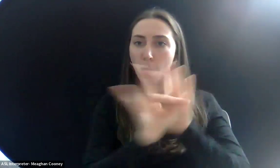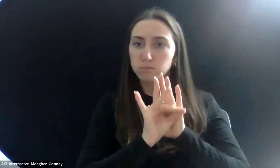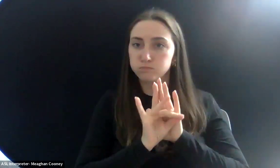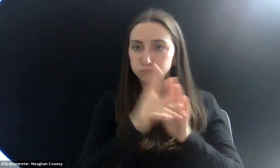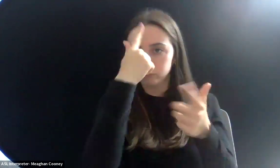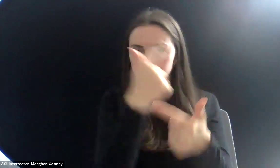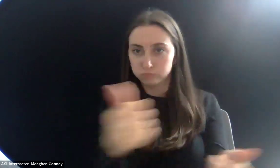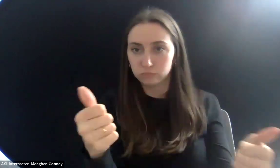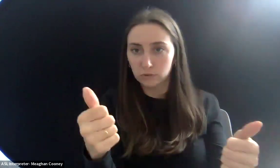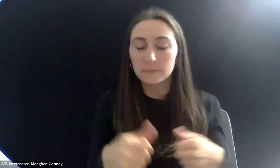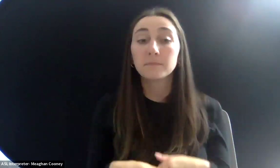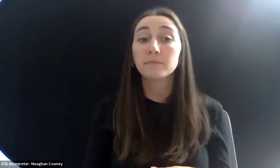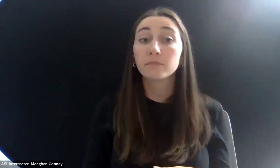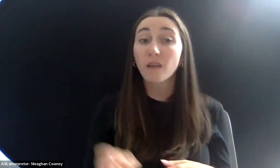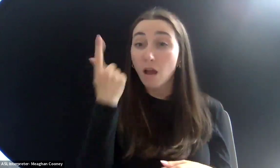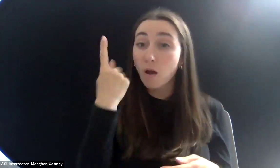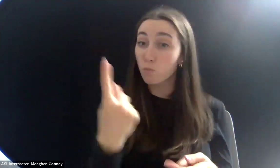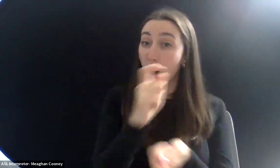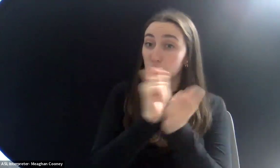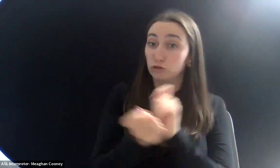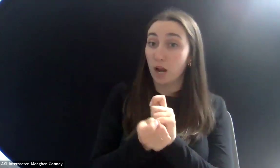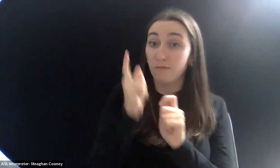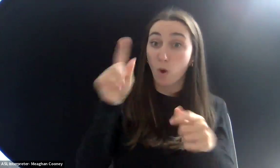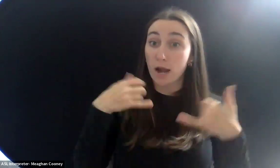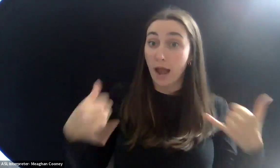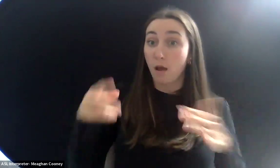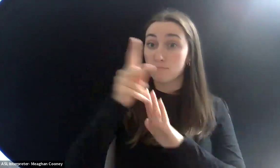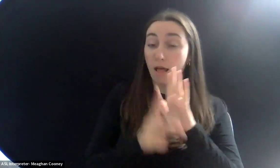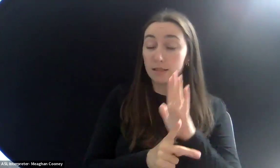Now, the one change to the current, if you, if you choose